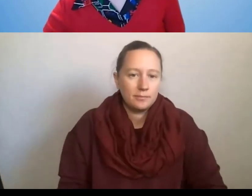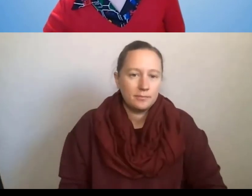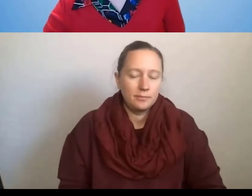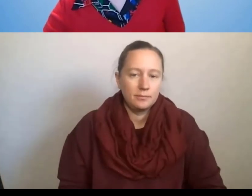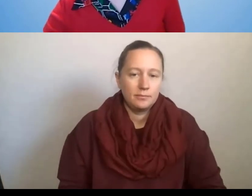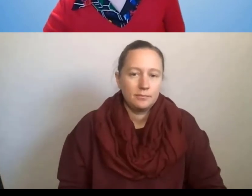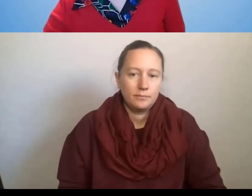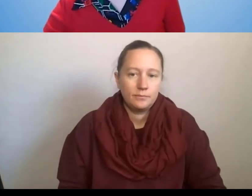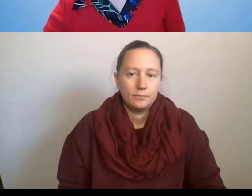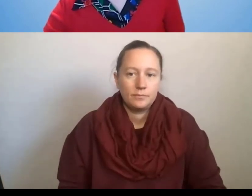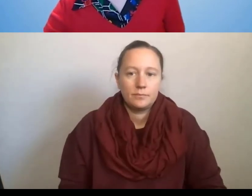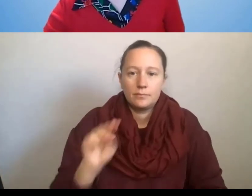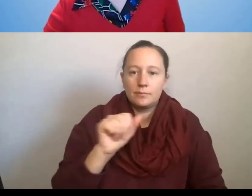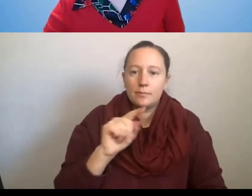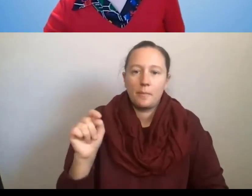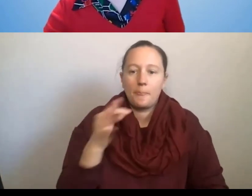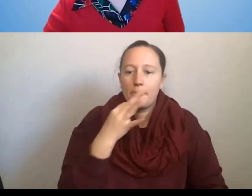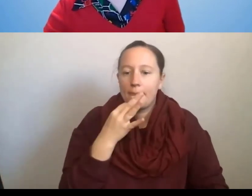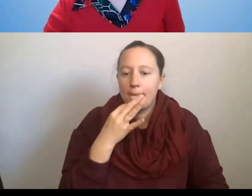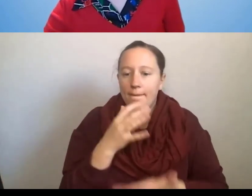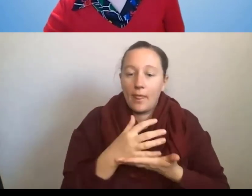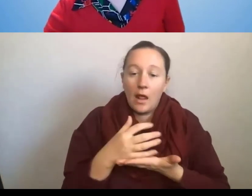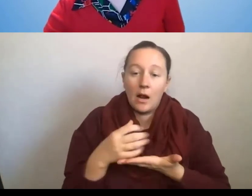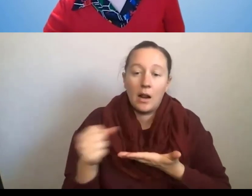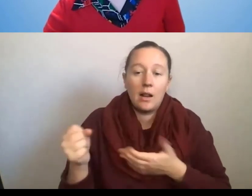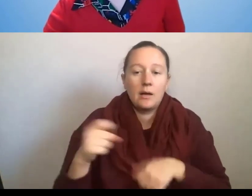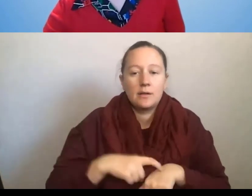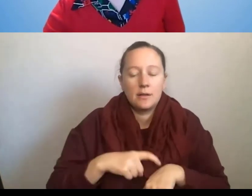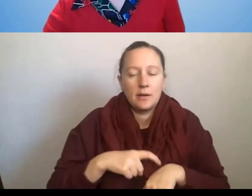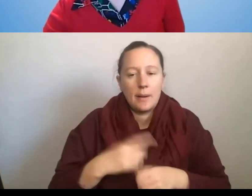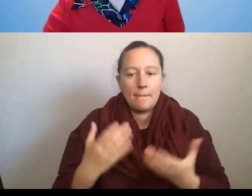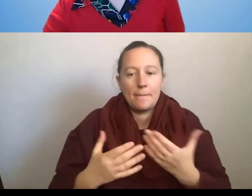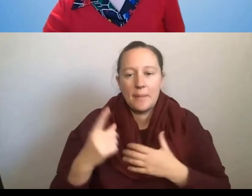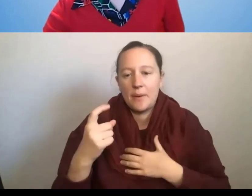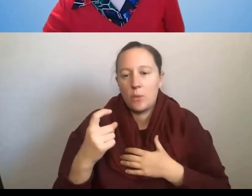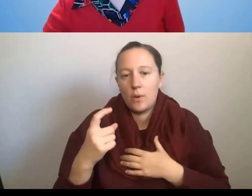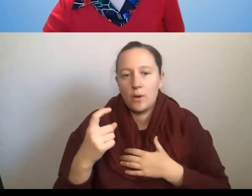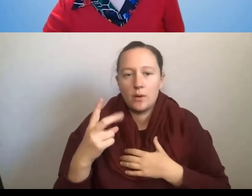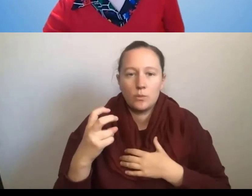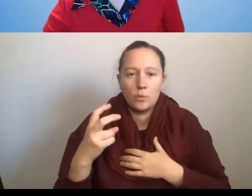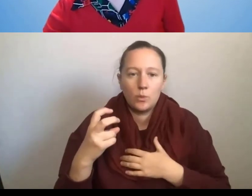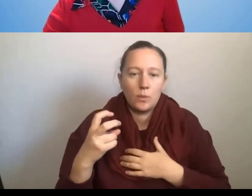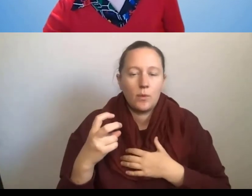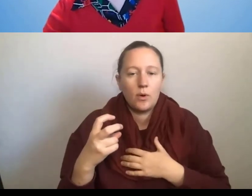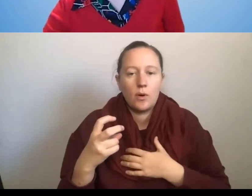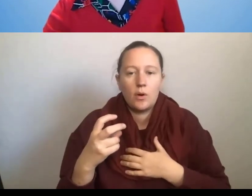Matt McMahon: Great, well, we're getting toward the end of our time, maybe just a few words to wrap it up.